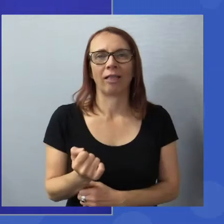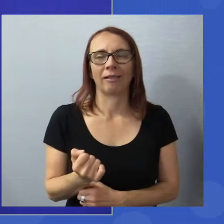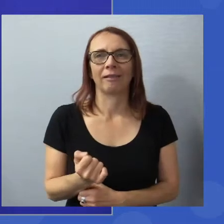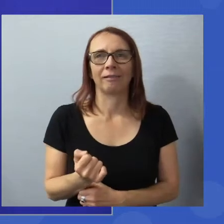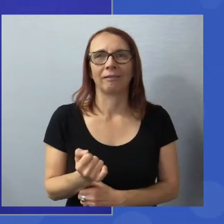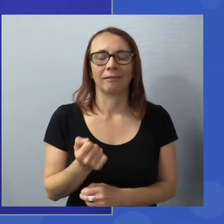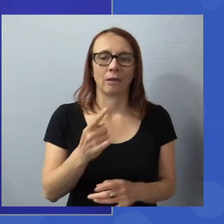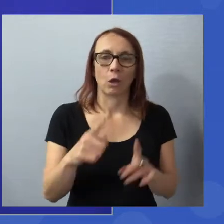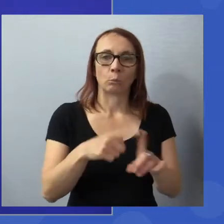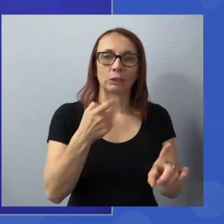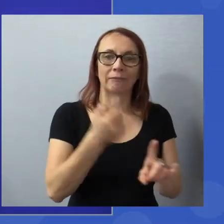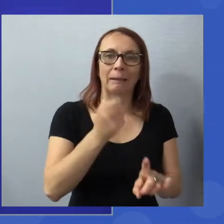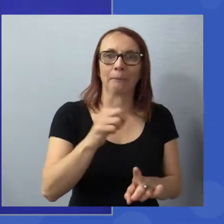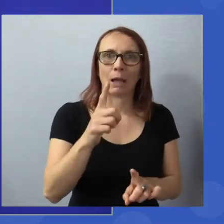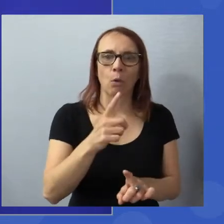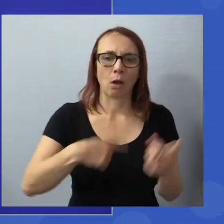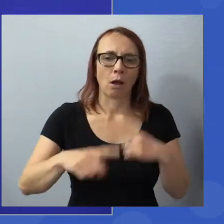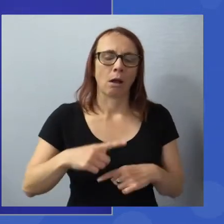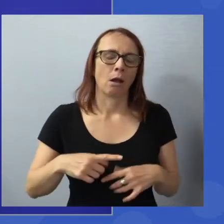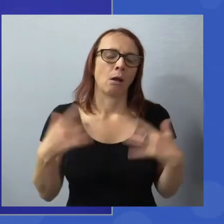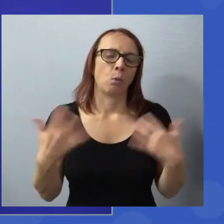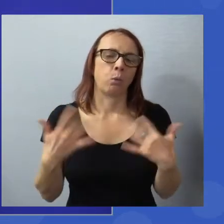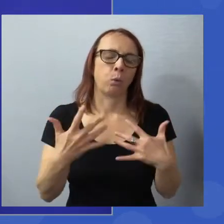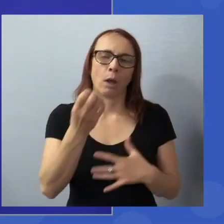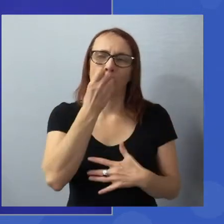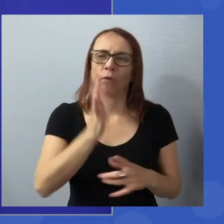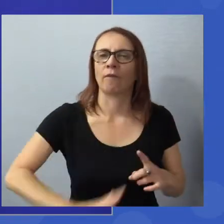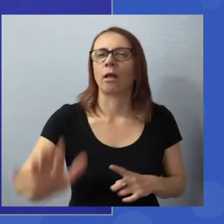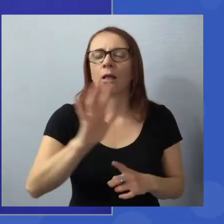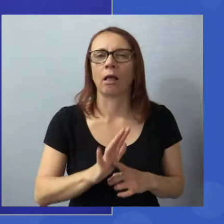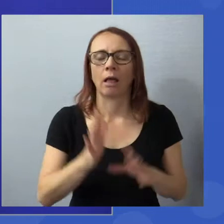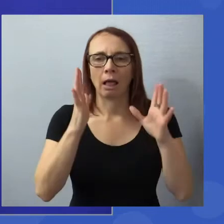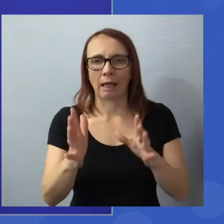most beautiful country in the world we need to keep that you know and savings